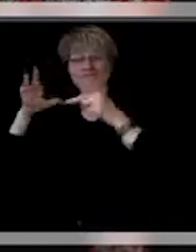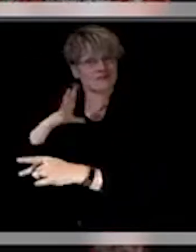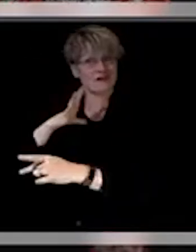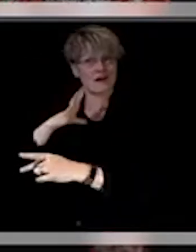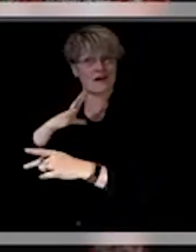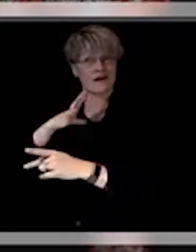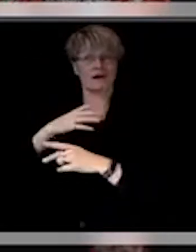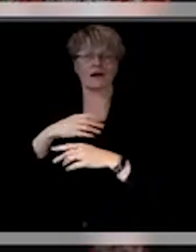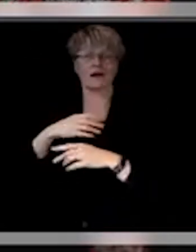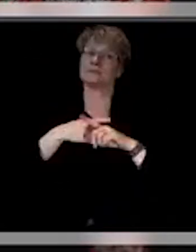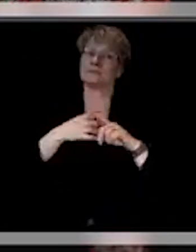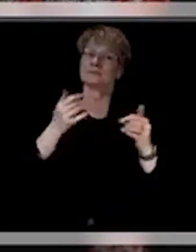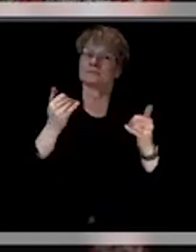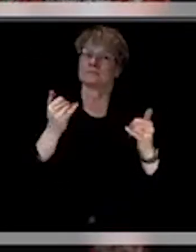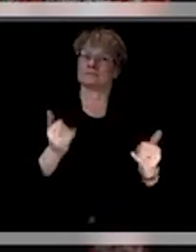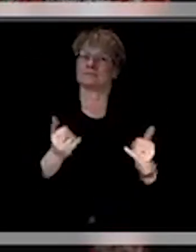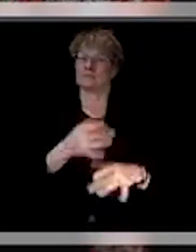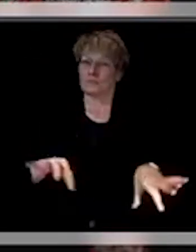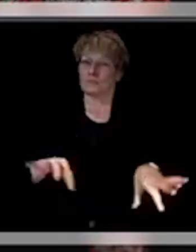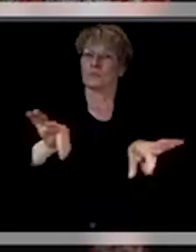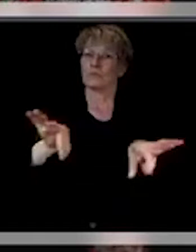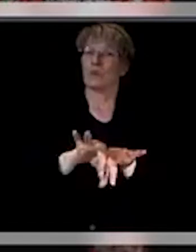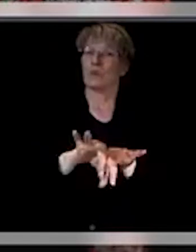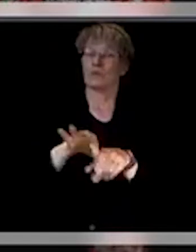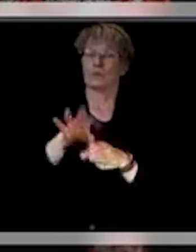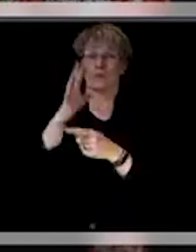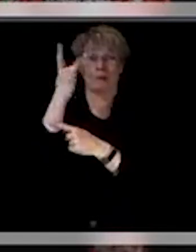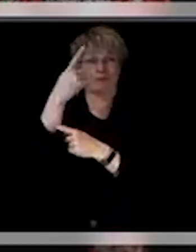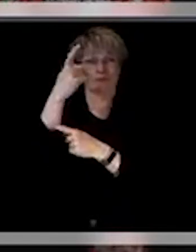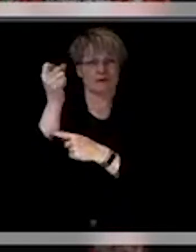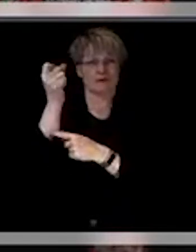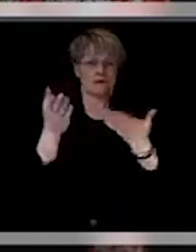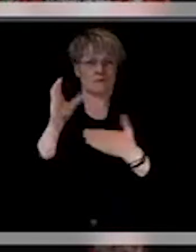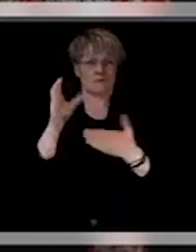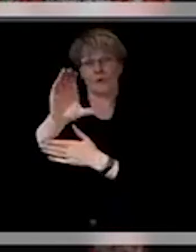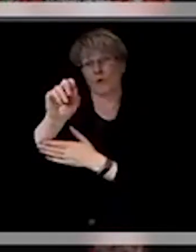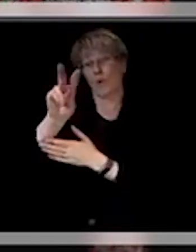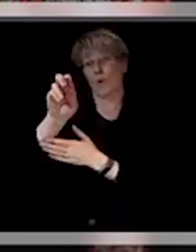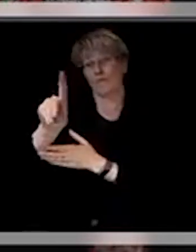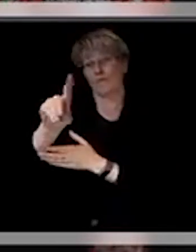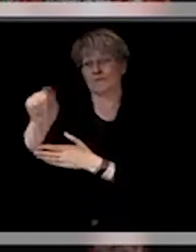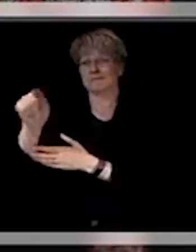with COVID-19 are asymptomatic. But this is a wonderful thing you can do for your community